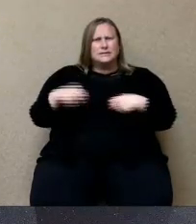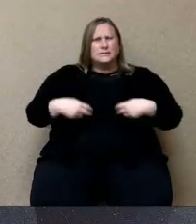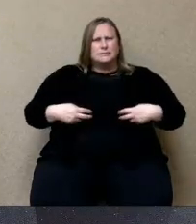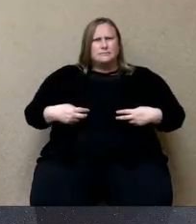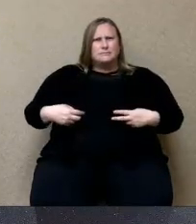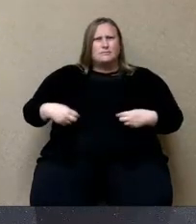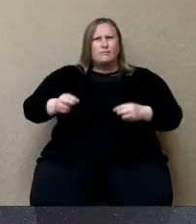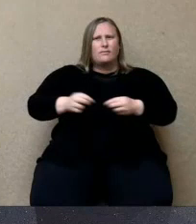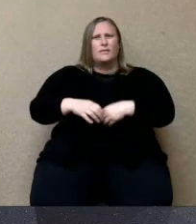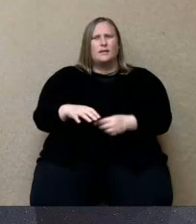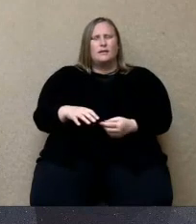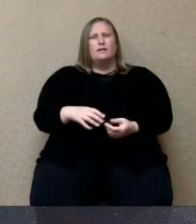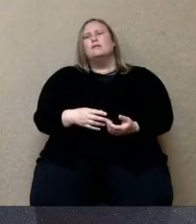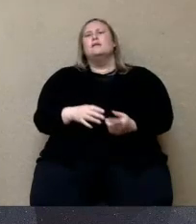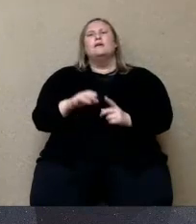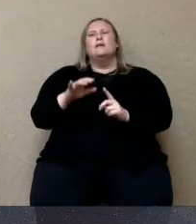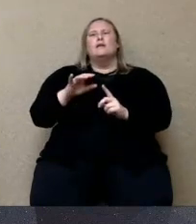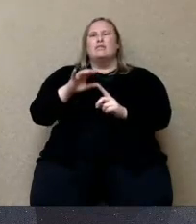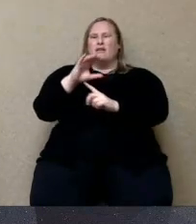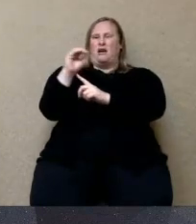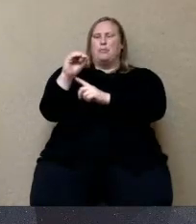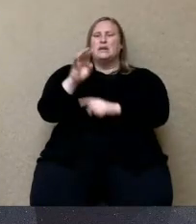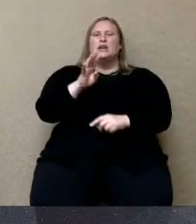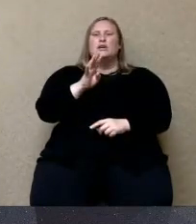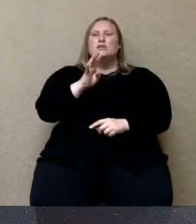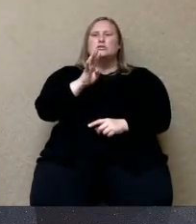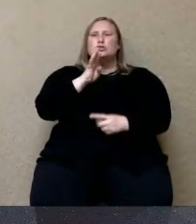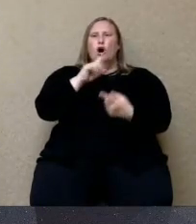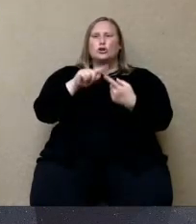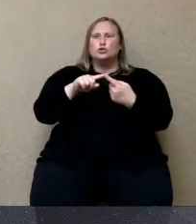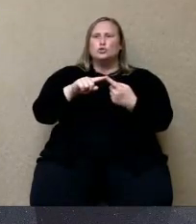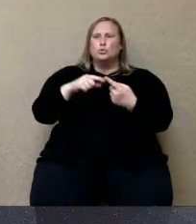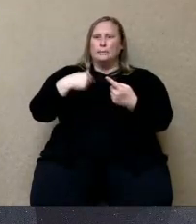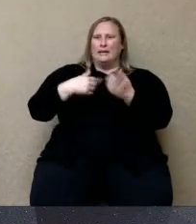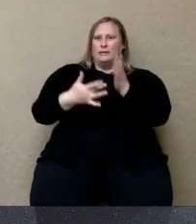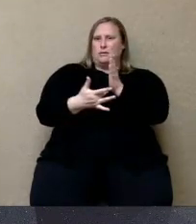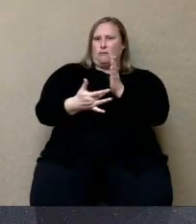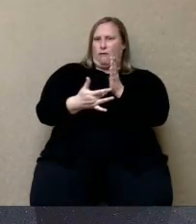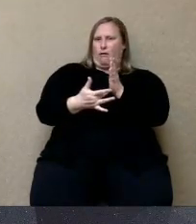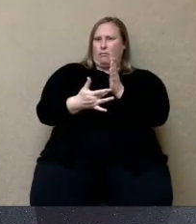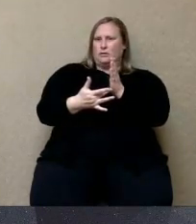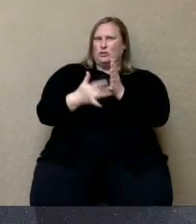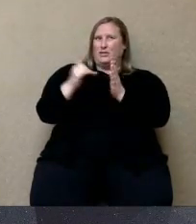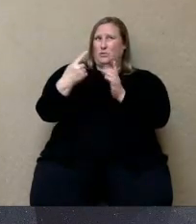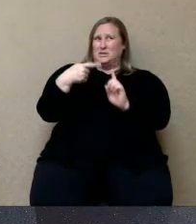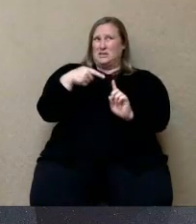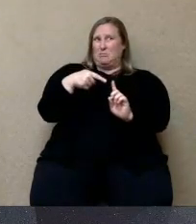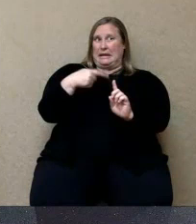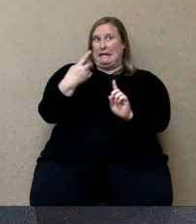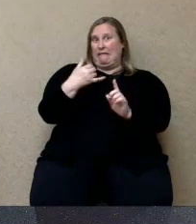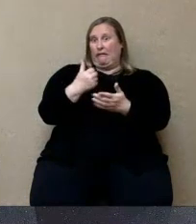Well, Talk to Me Technologies had somebody within helping with that as well.